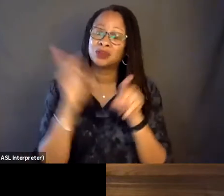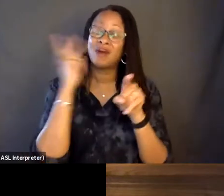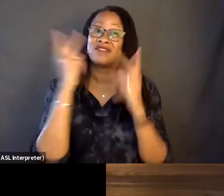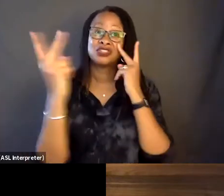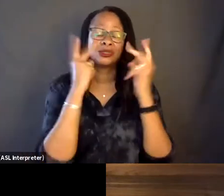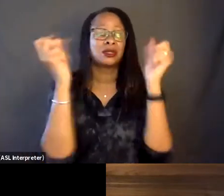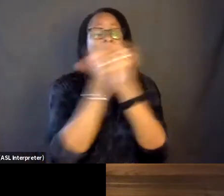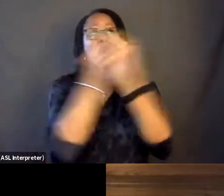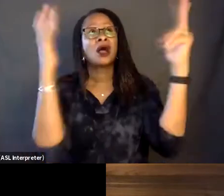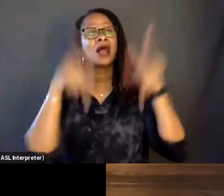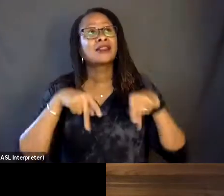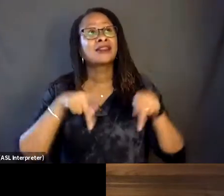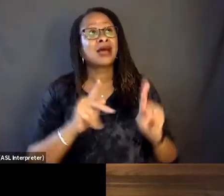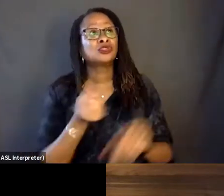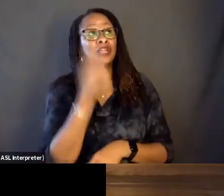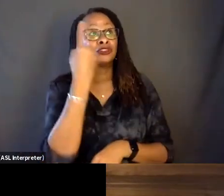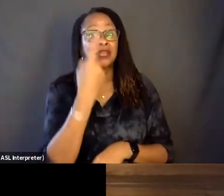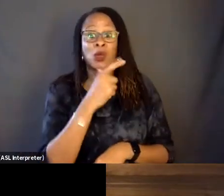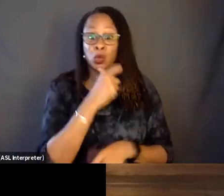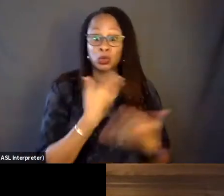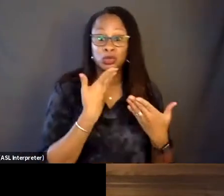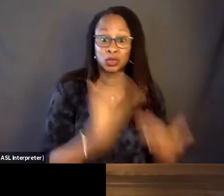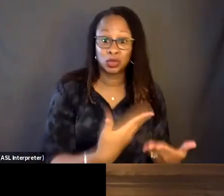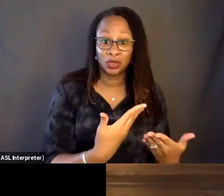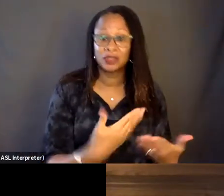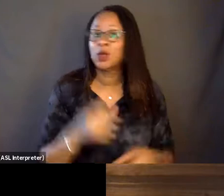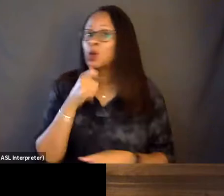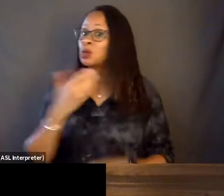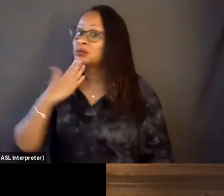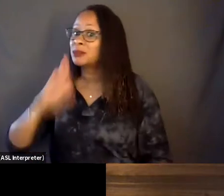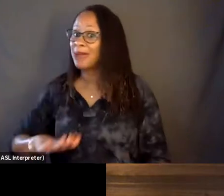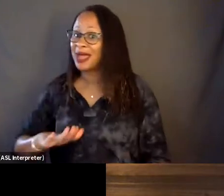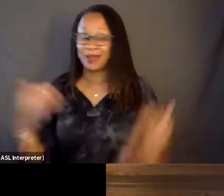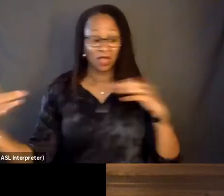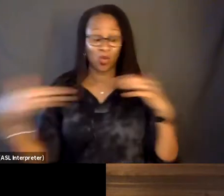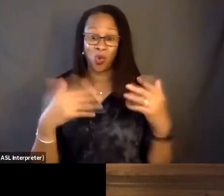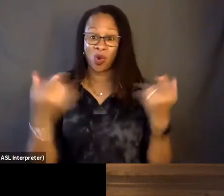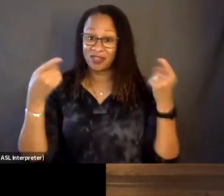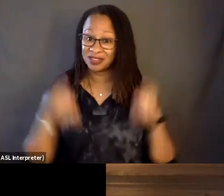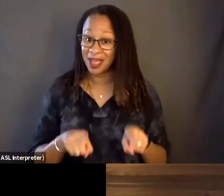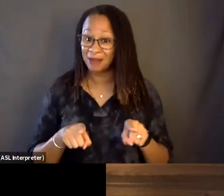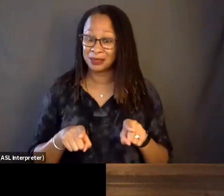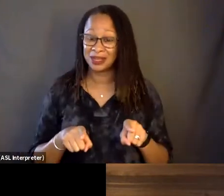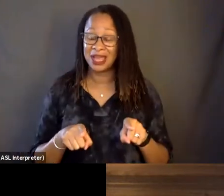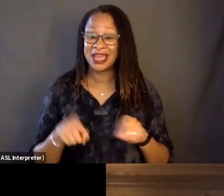of understand the good guys, the bad guys, the war that's happening in essentially this cyber sphere,